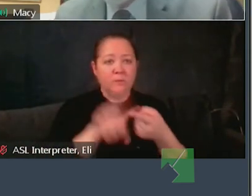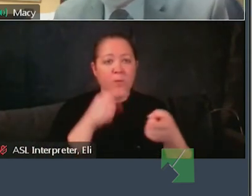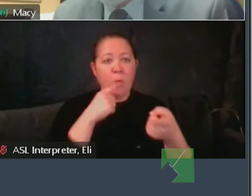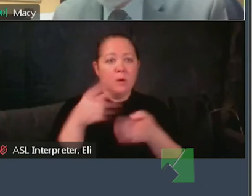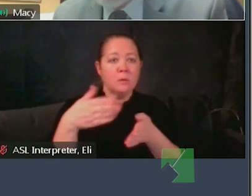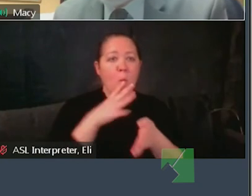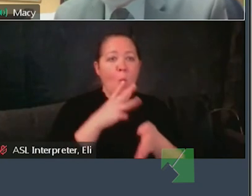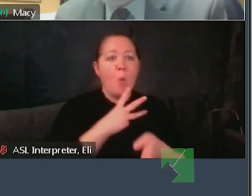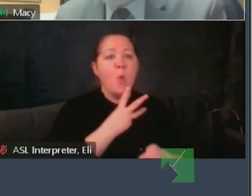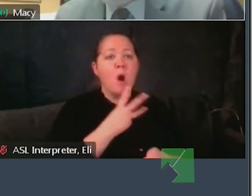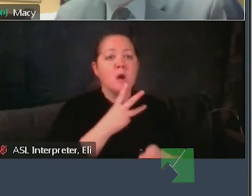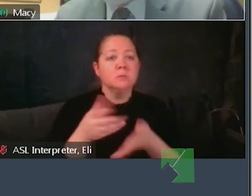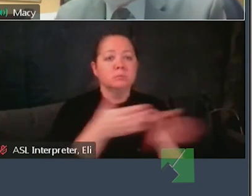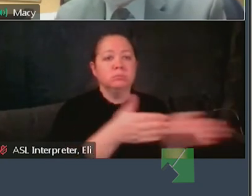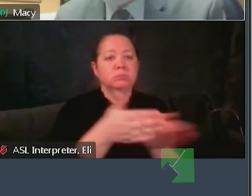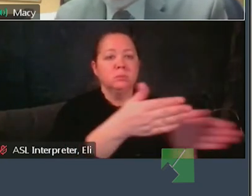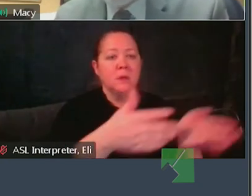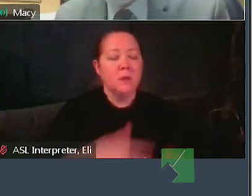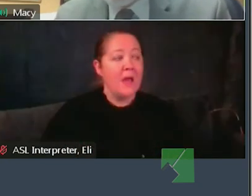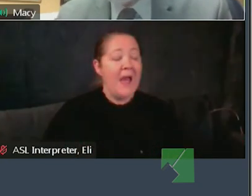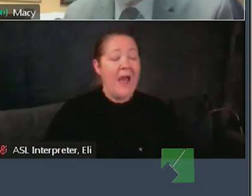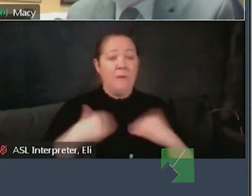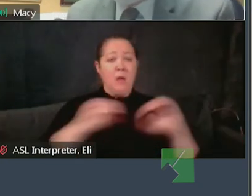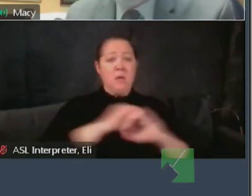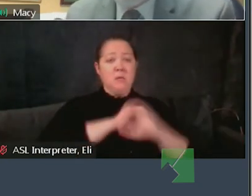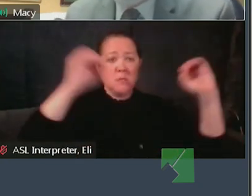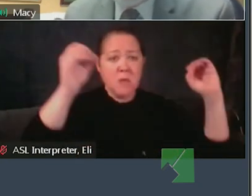Loading There is nothing in the purposes that contemplates a